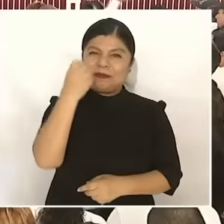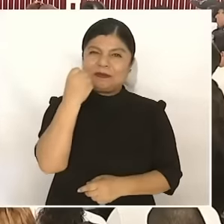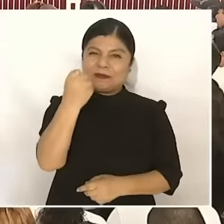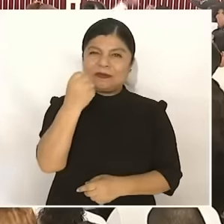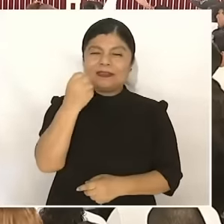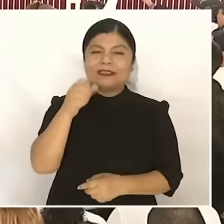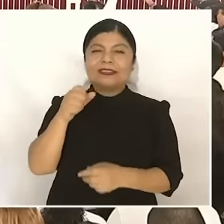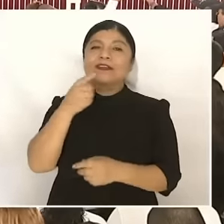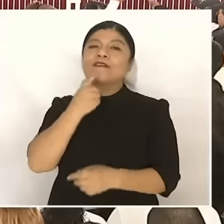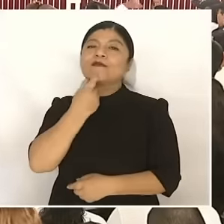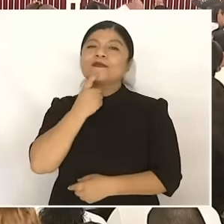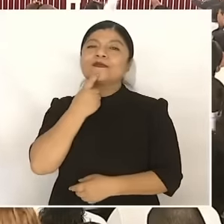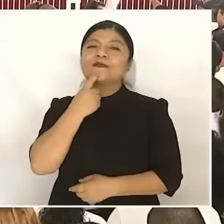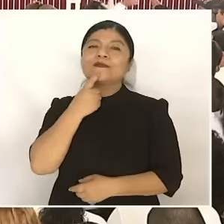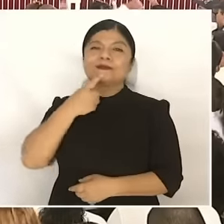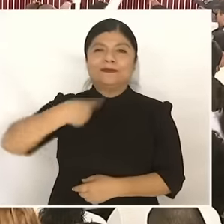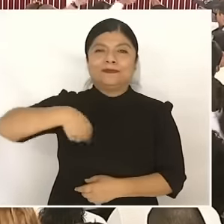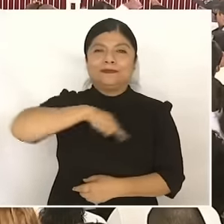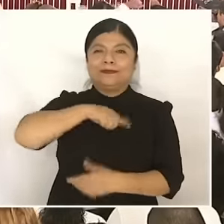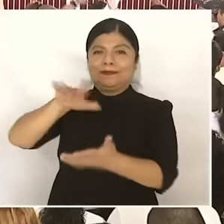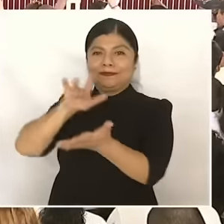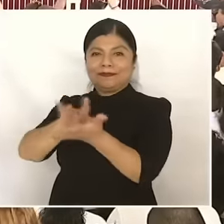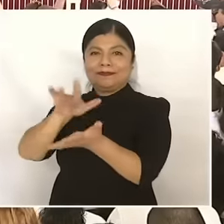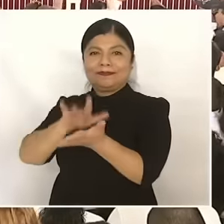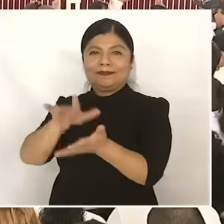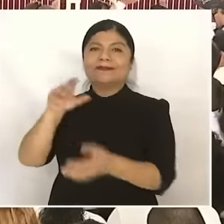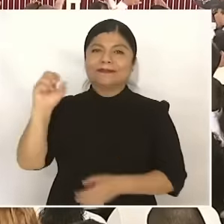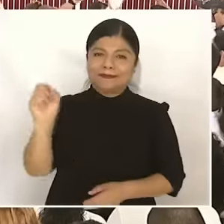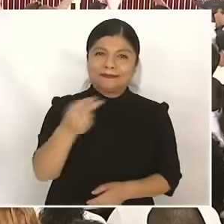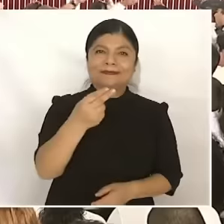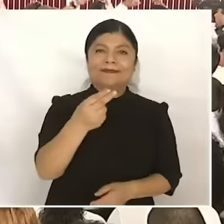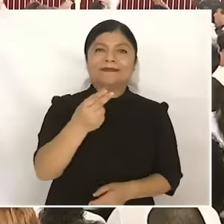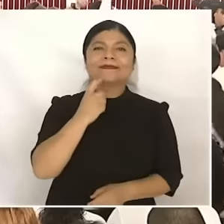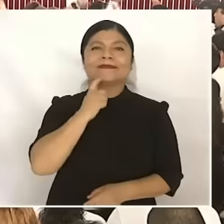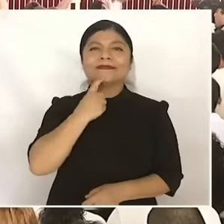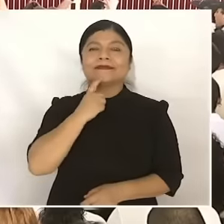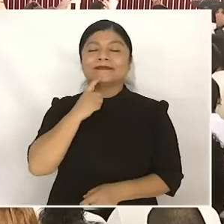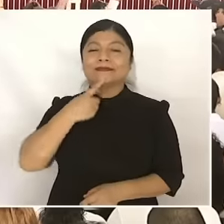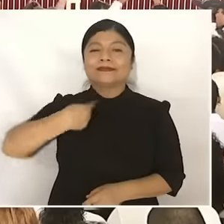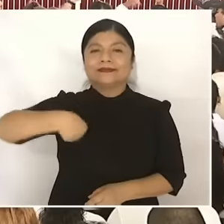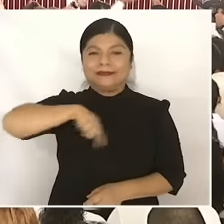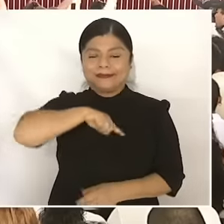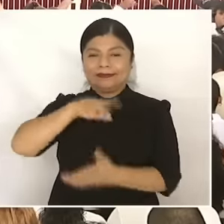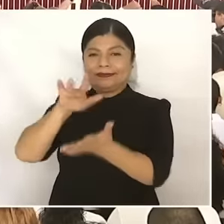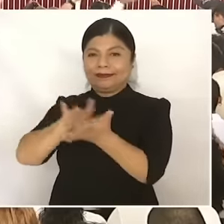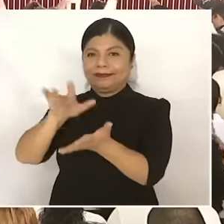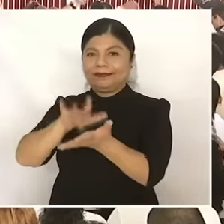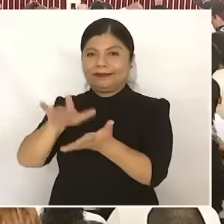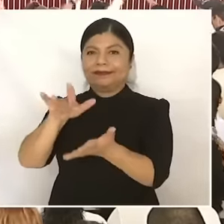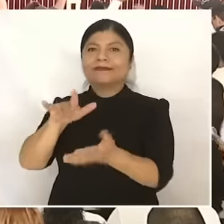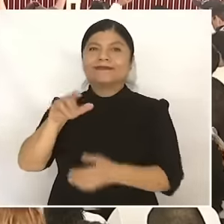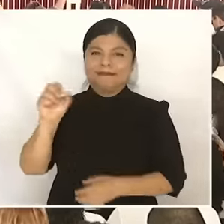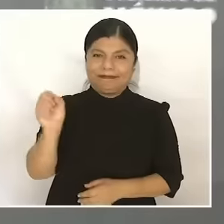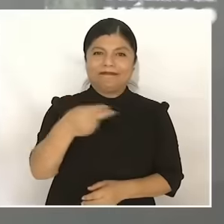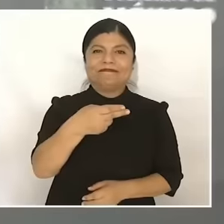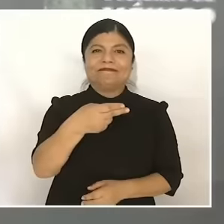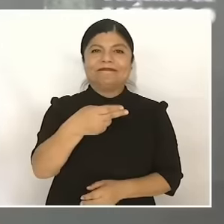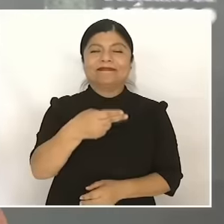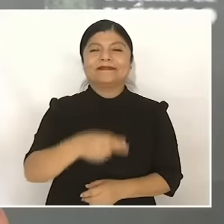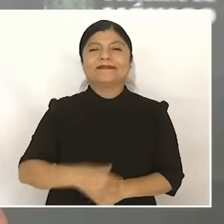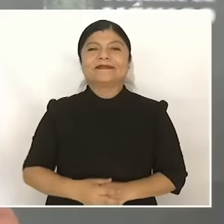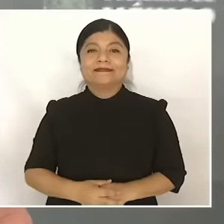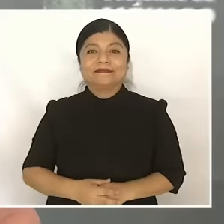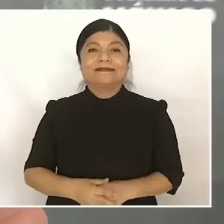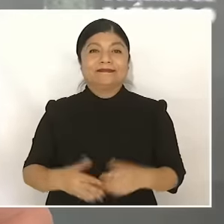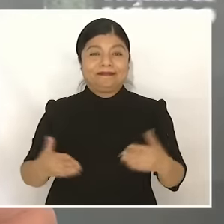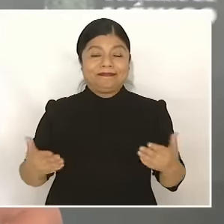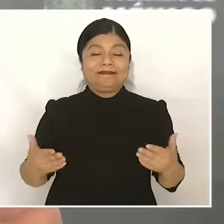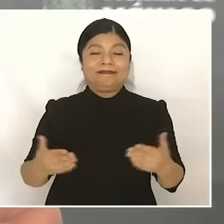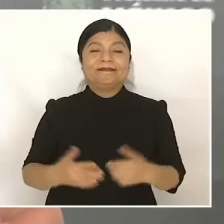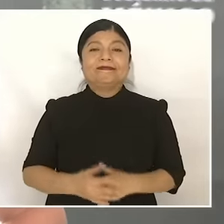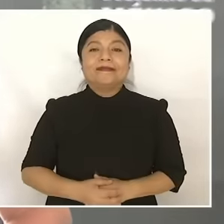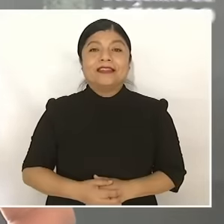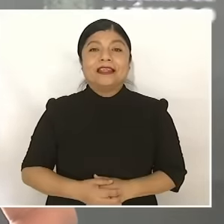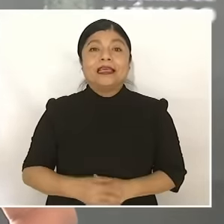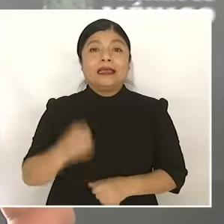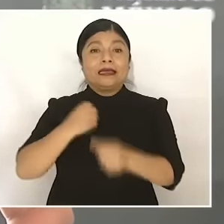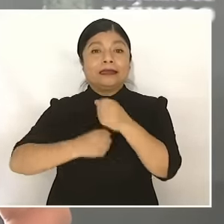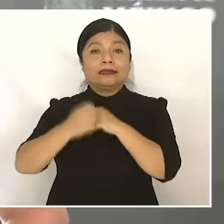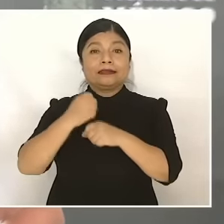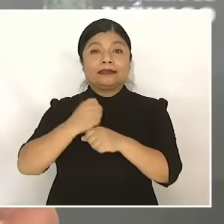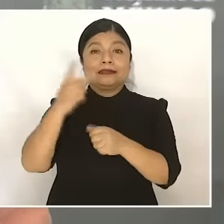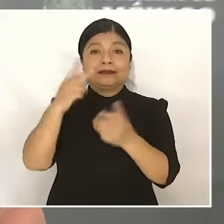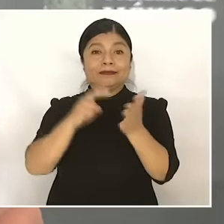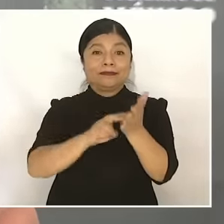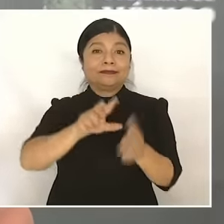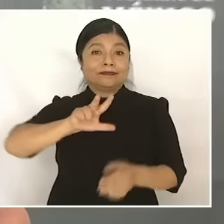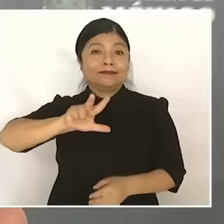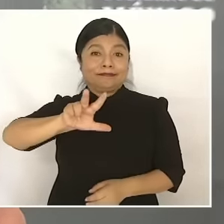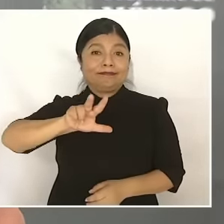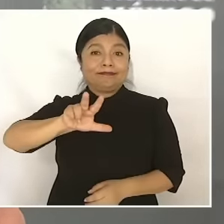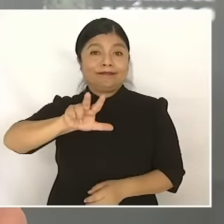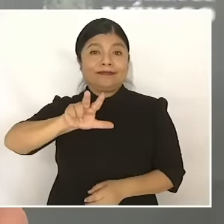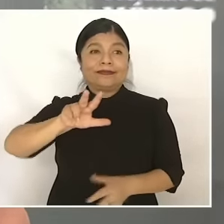unor being with Obrador is unor is an accountant in 2018 began a great transformation today Mexico